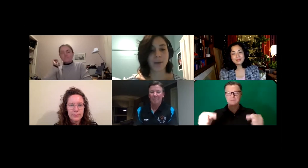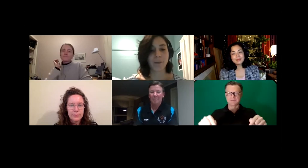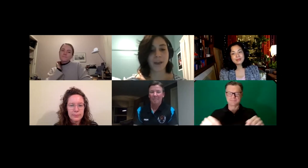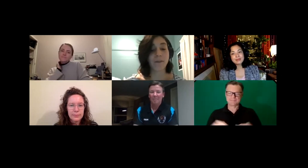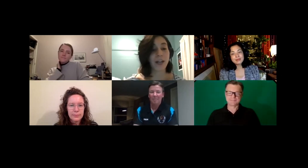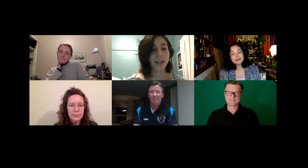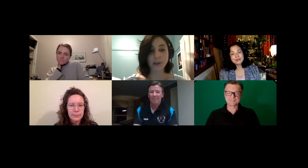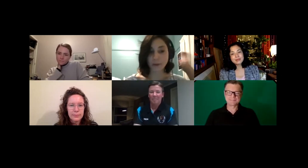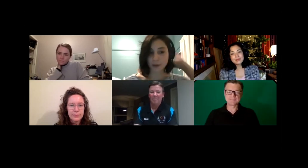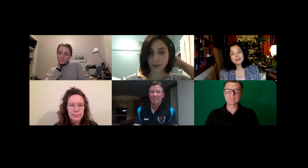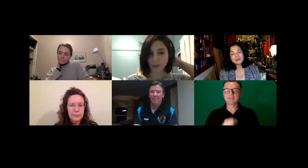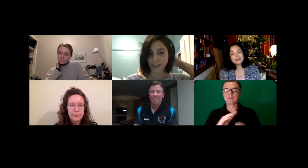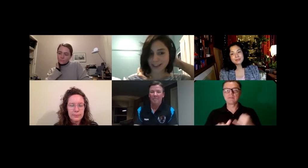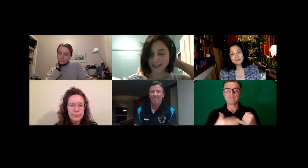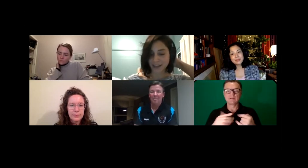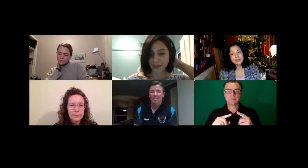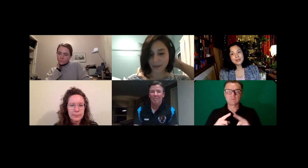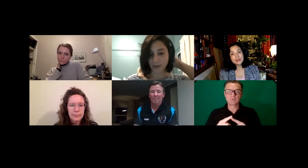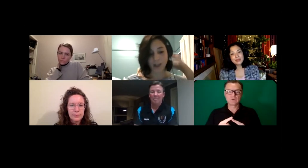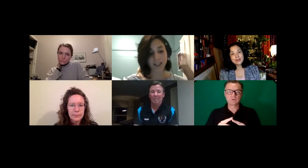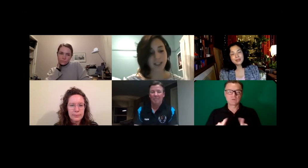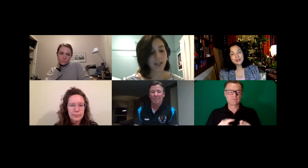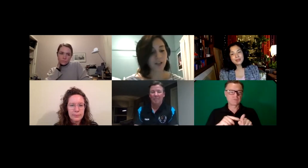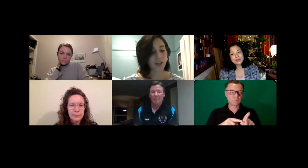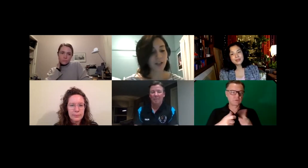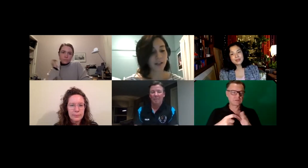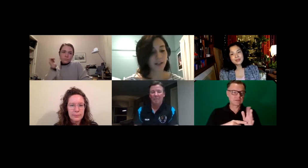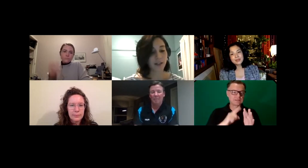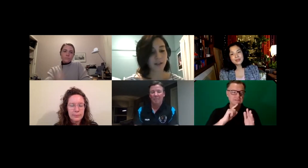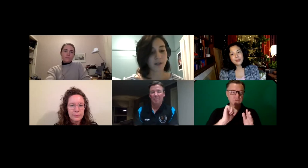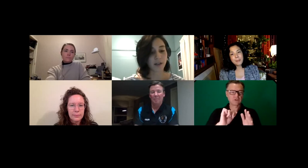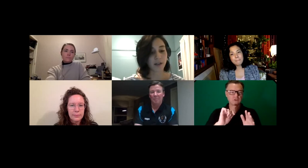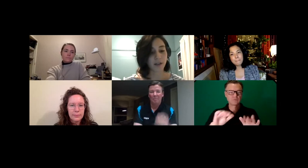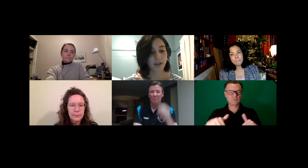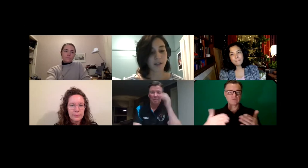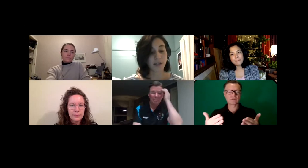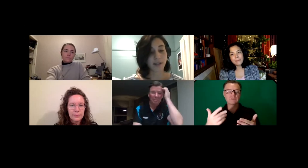A final note on what Kate said about representation - I think another thing that